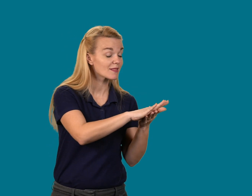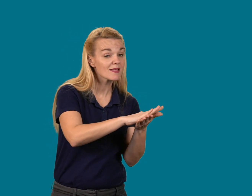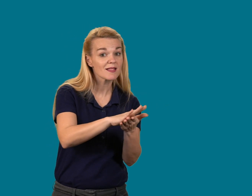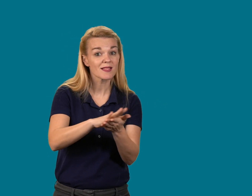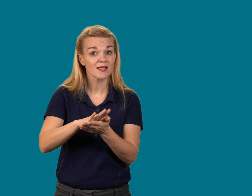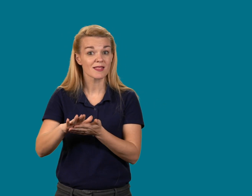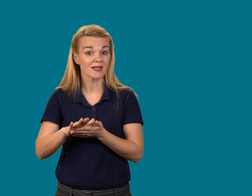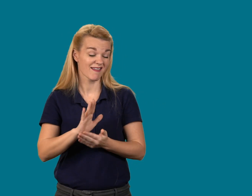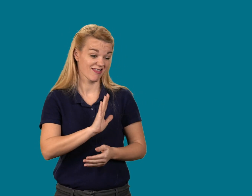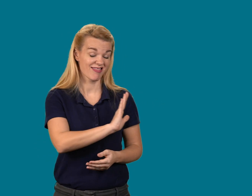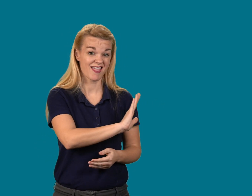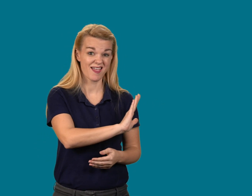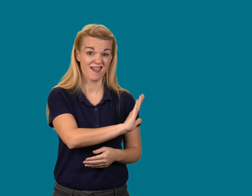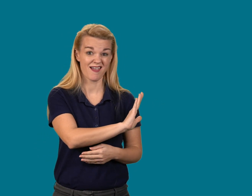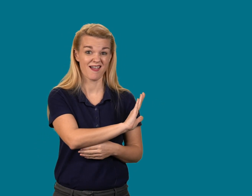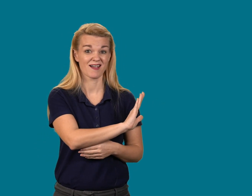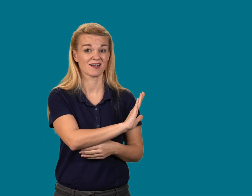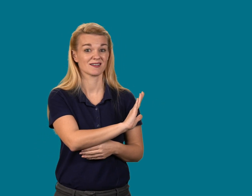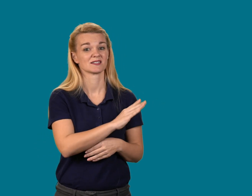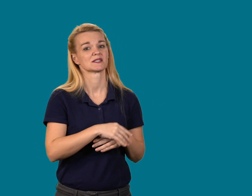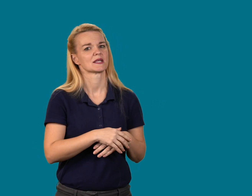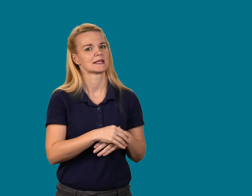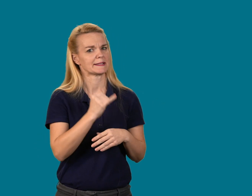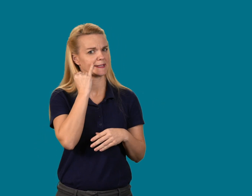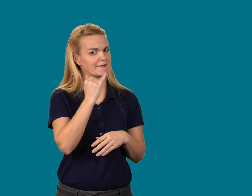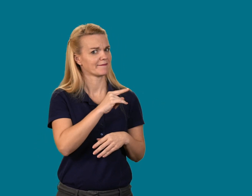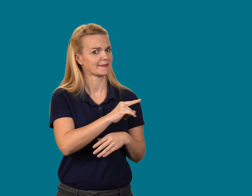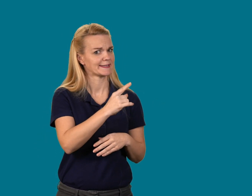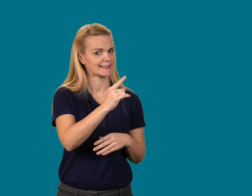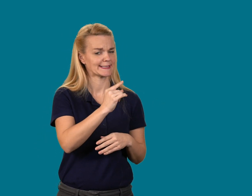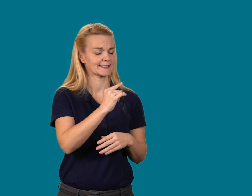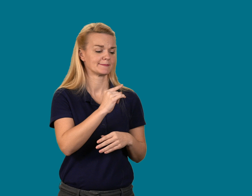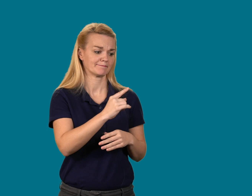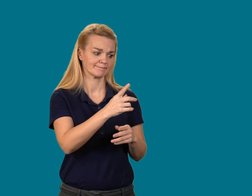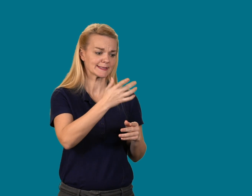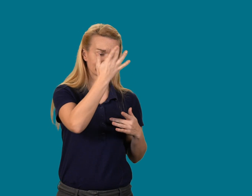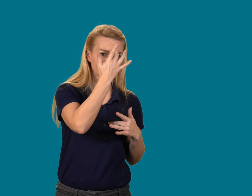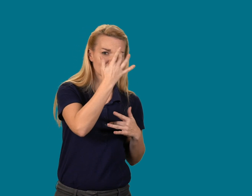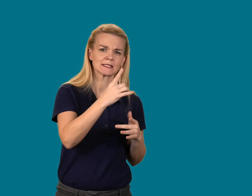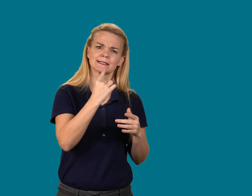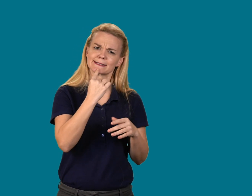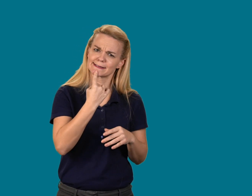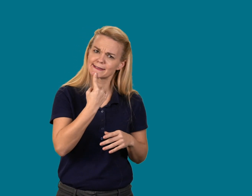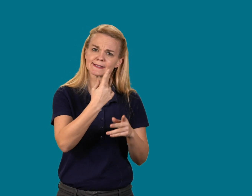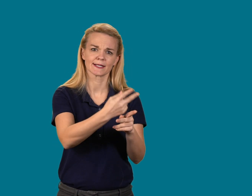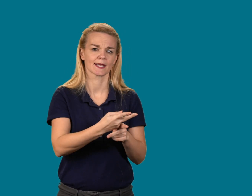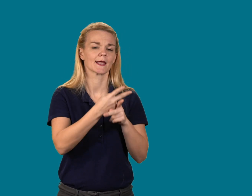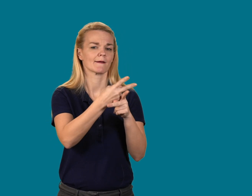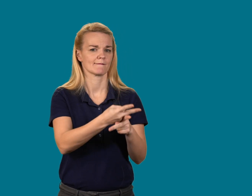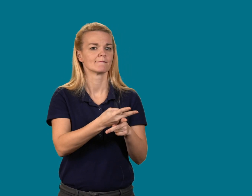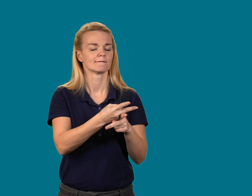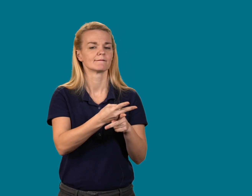used by the person who is sick.